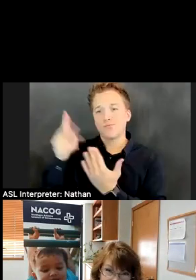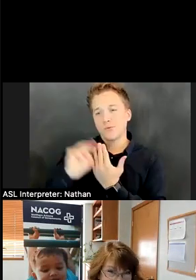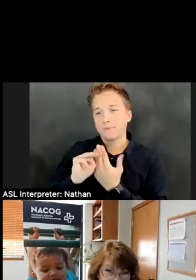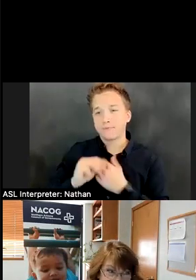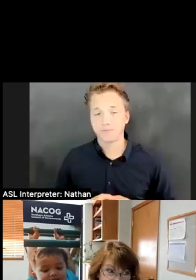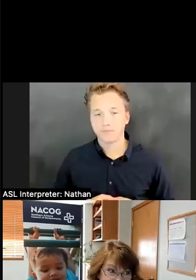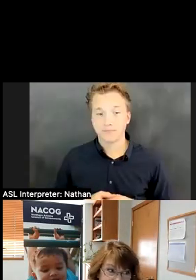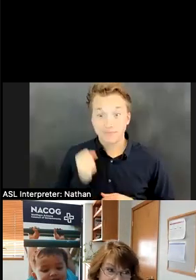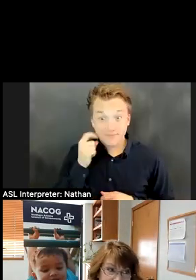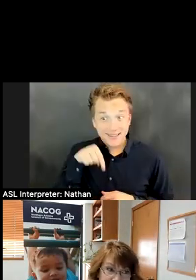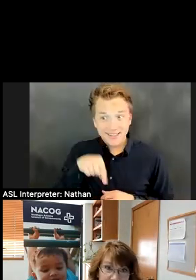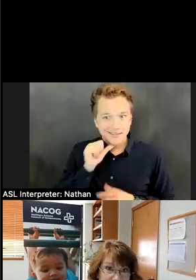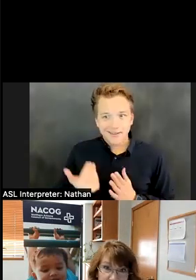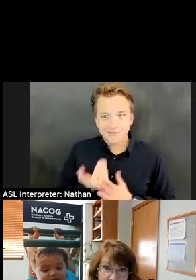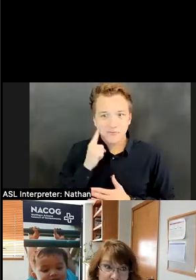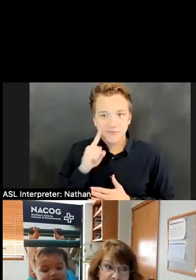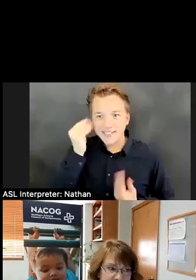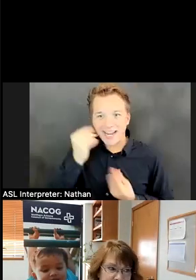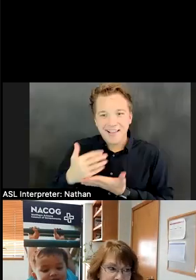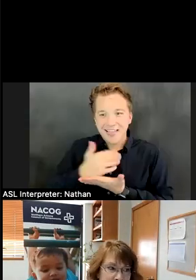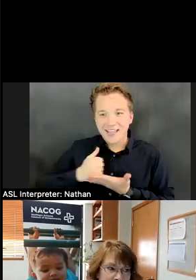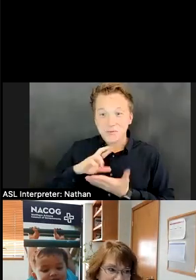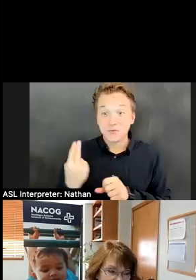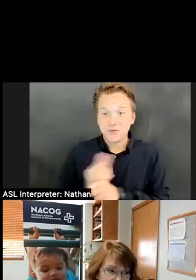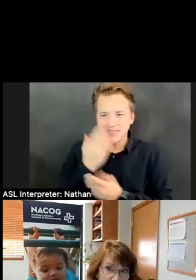We're not new to data collection or using data.